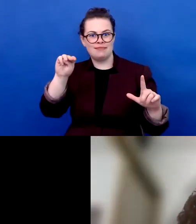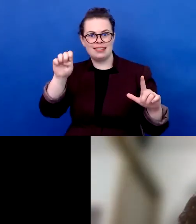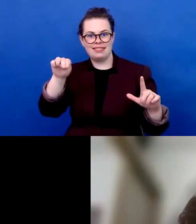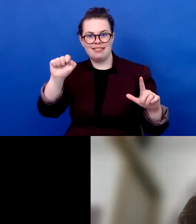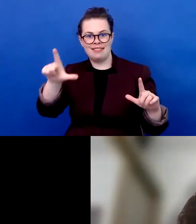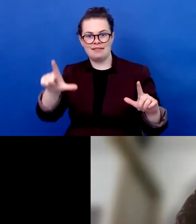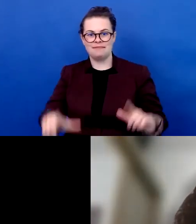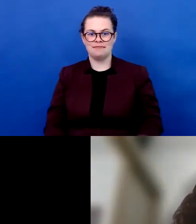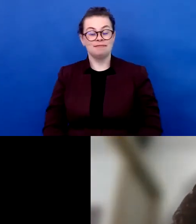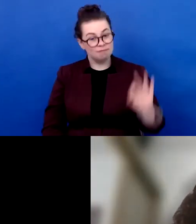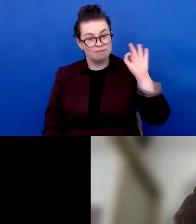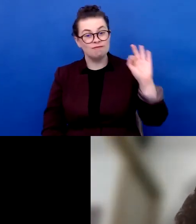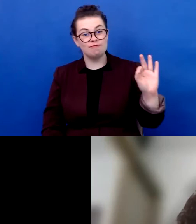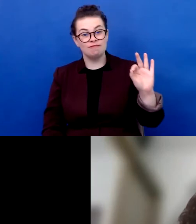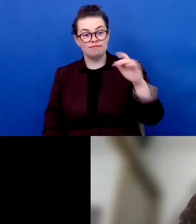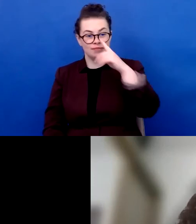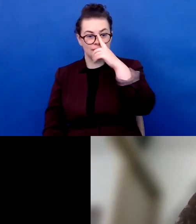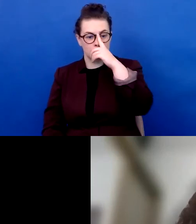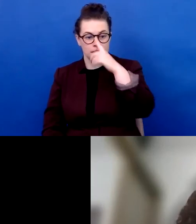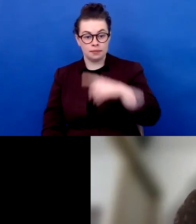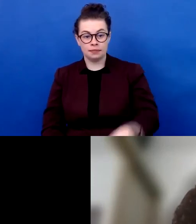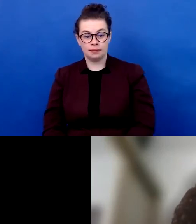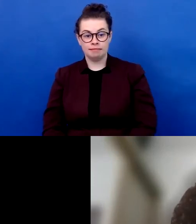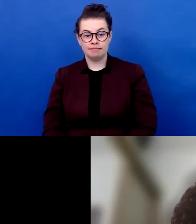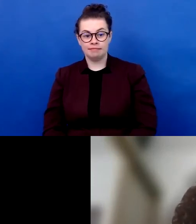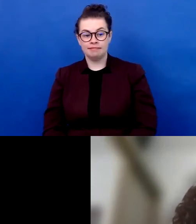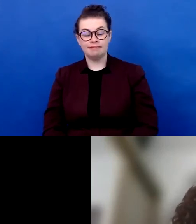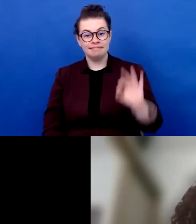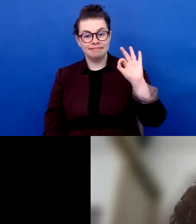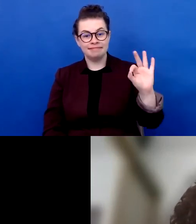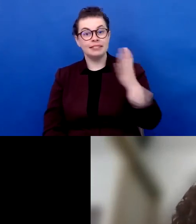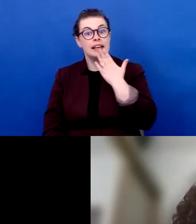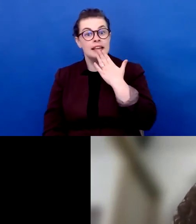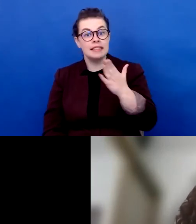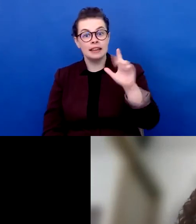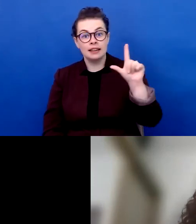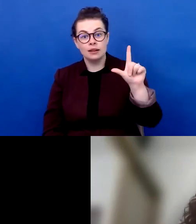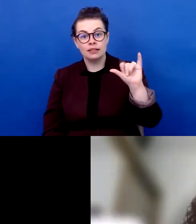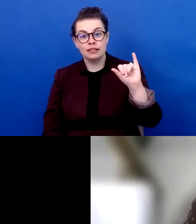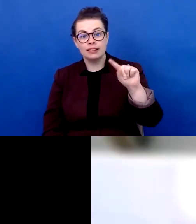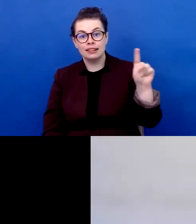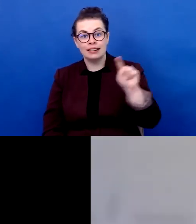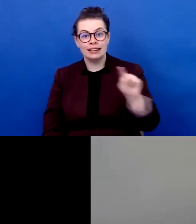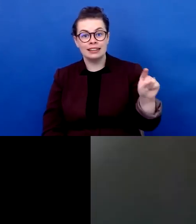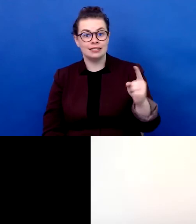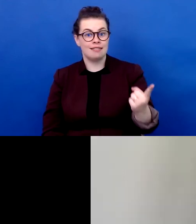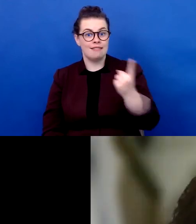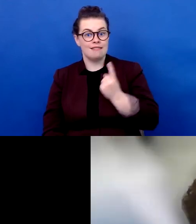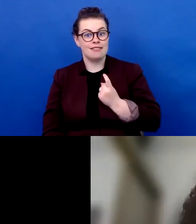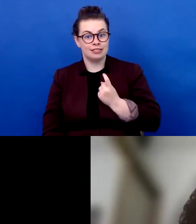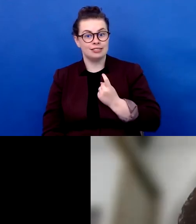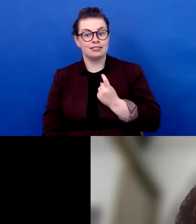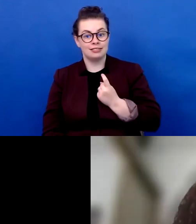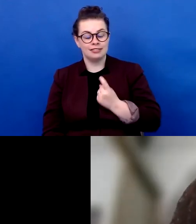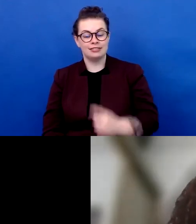yes sure um thank you liz for this question um i know our main job as uh organization